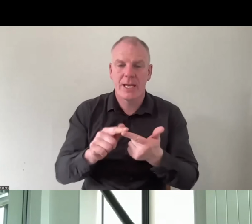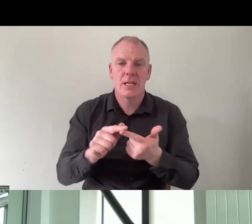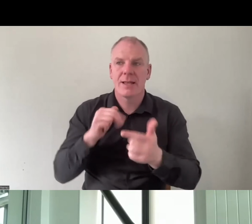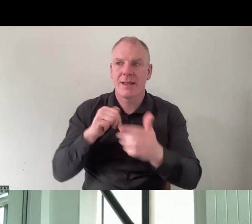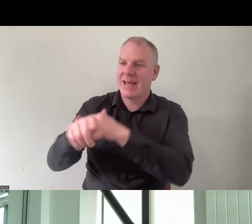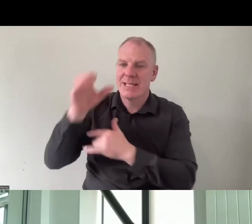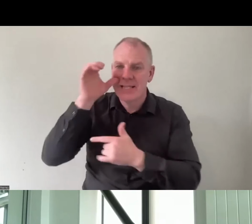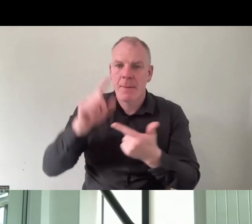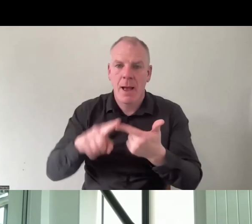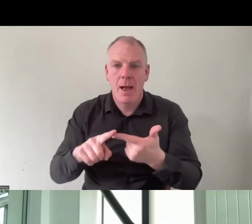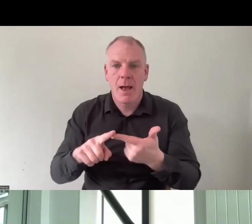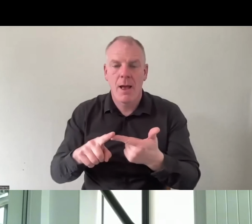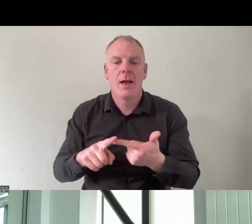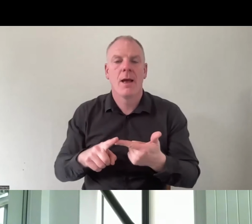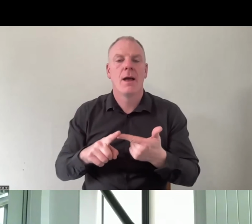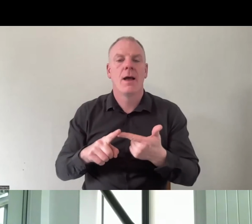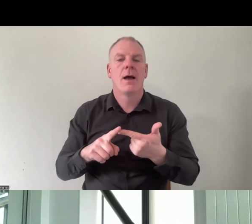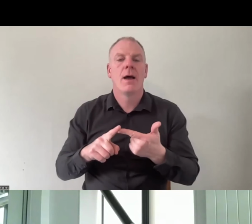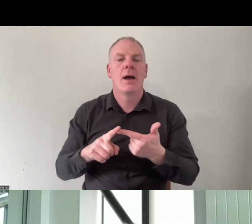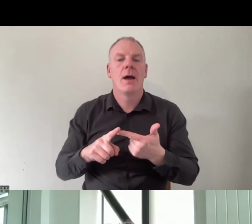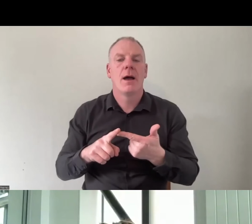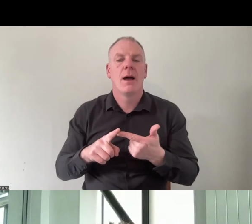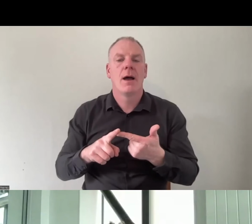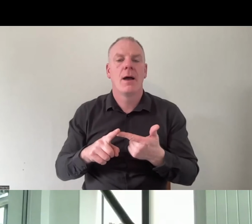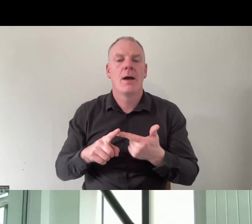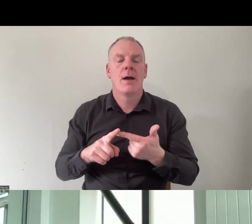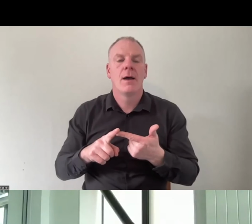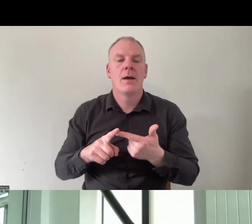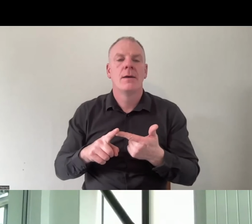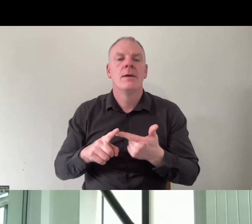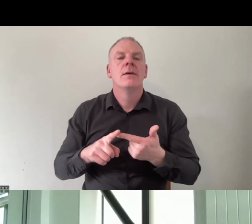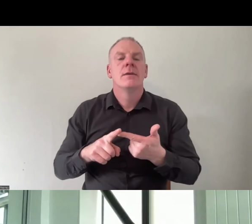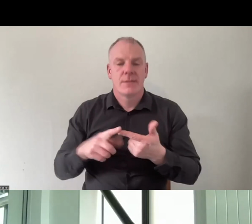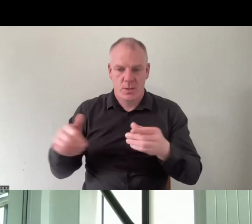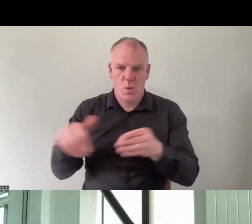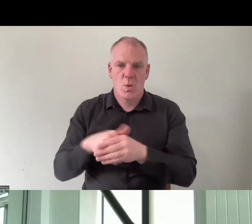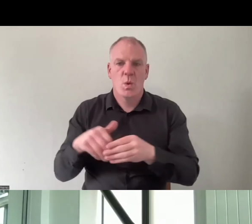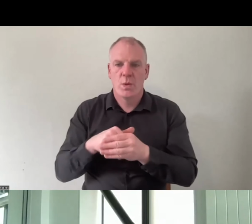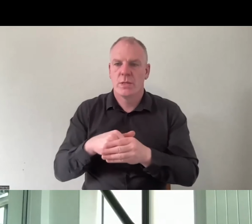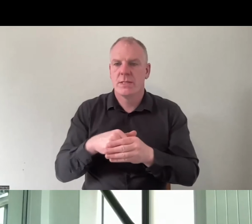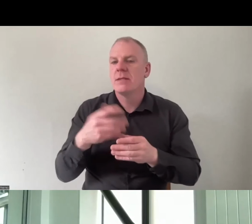That will be within the scope of that Act, of the Directive.